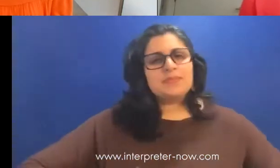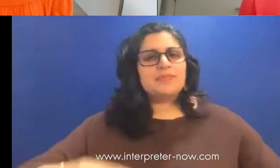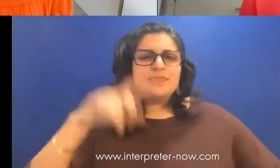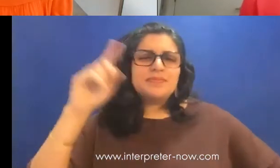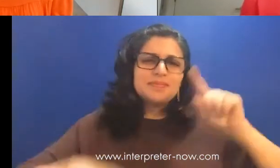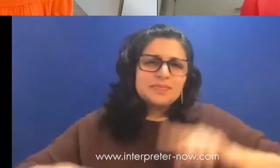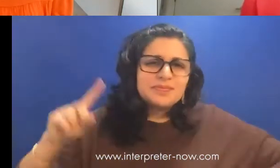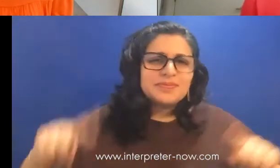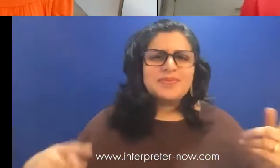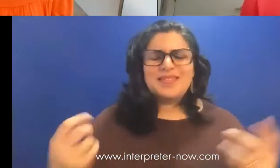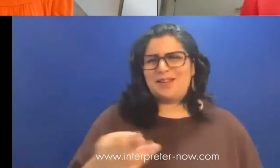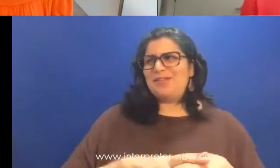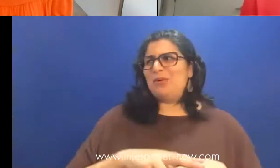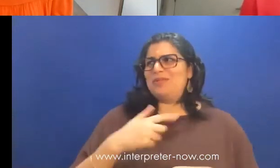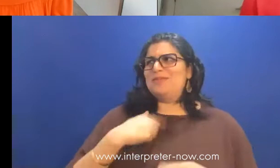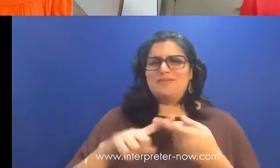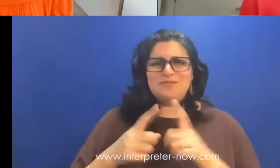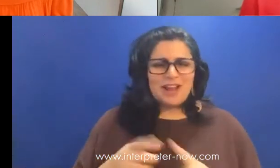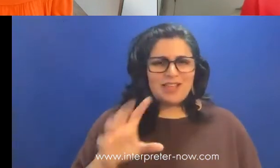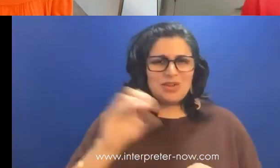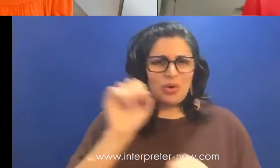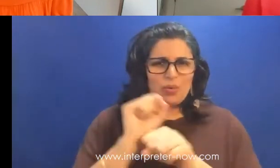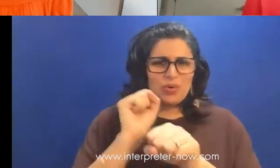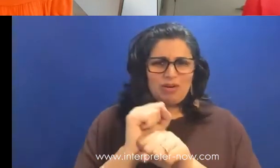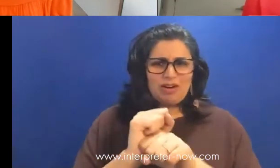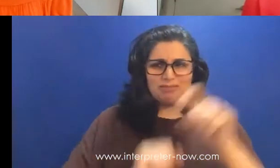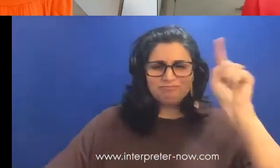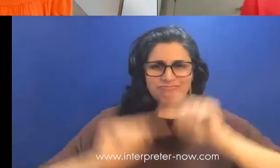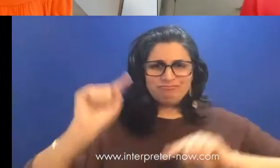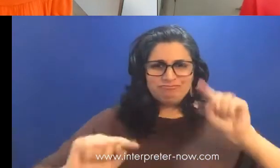and co-workers and people around me who are of all different sorts of backgrounds, and